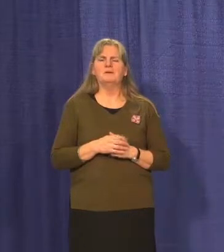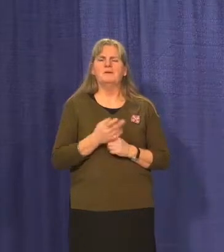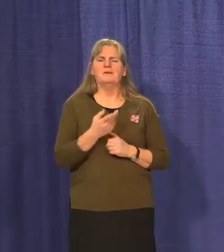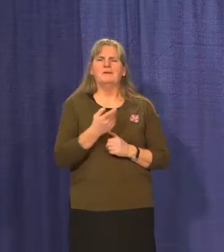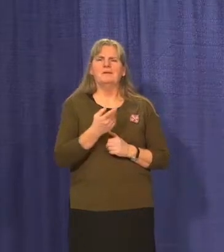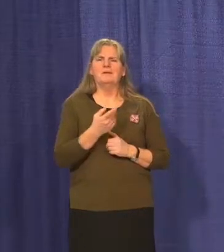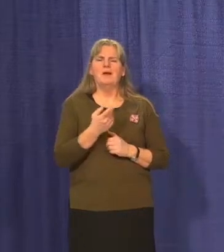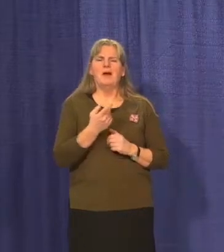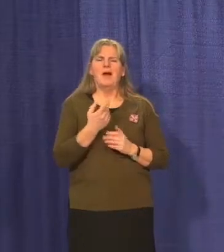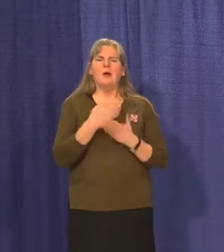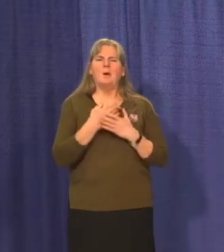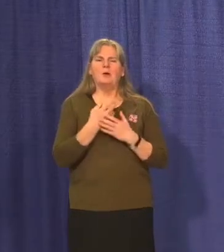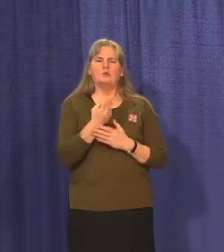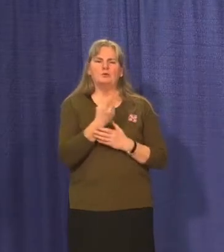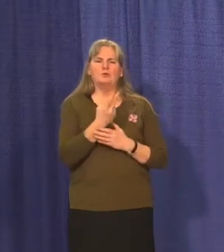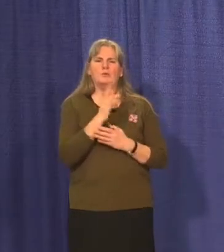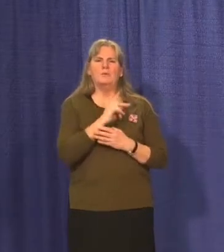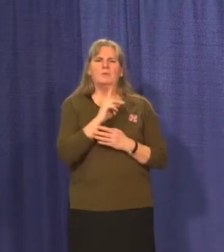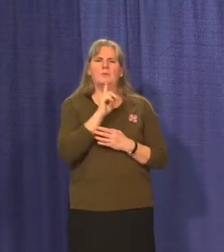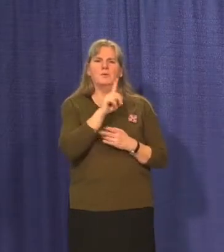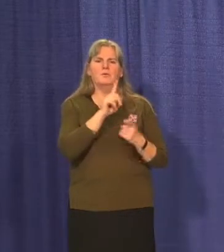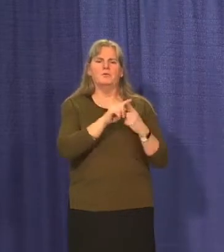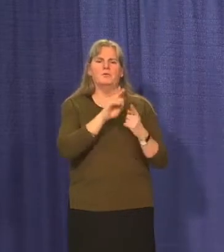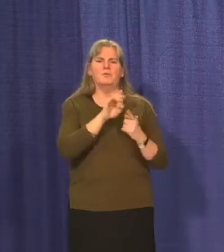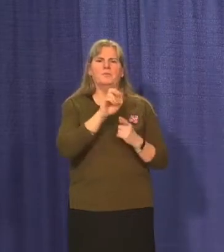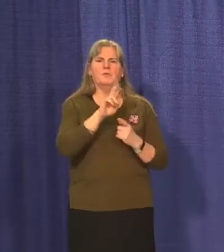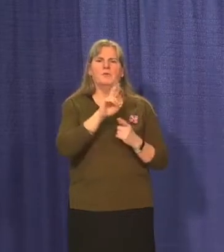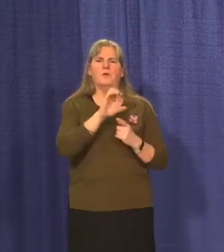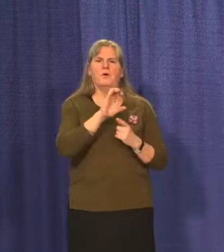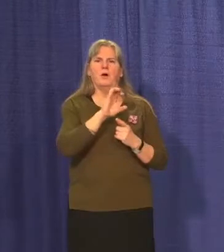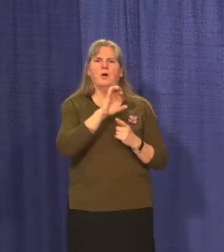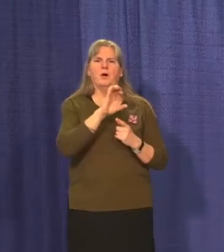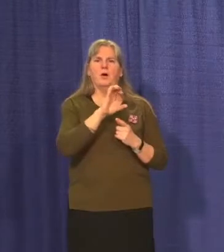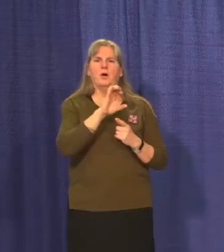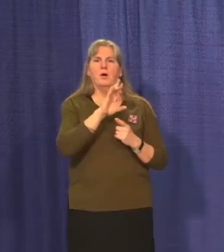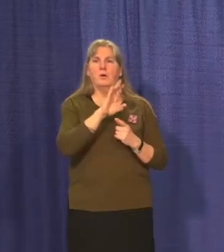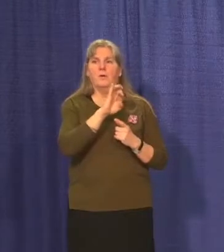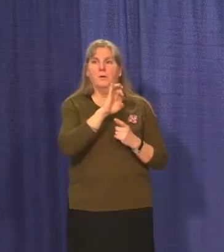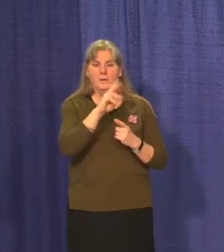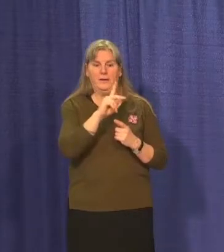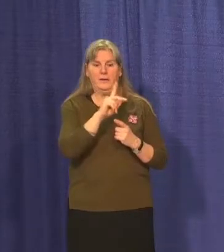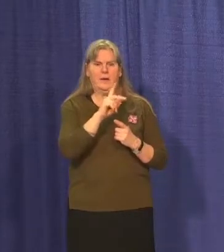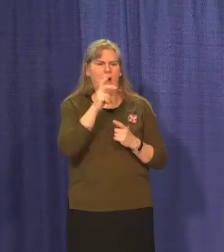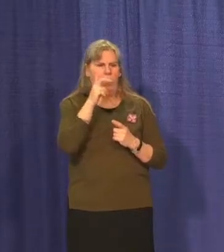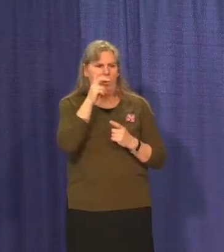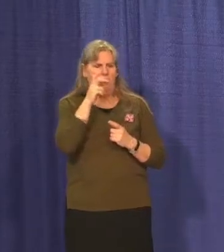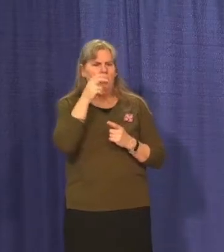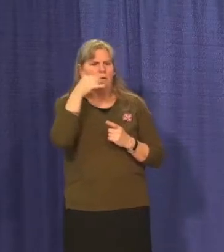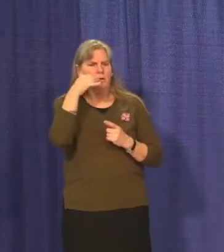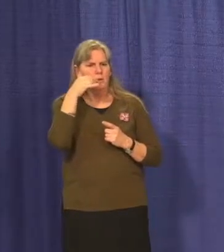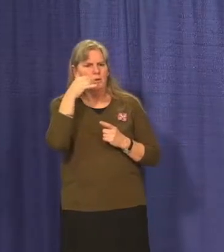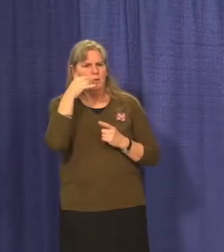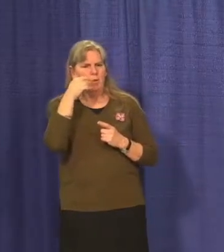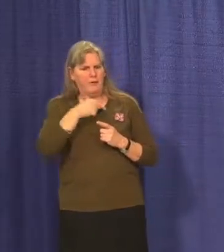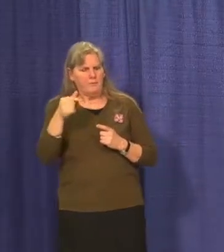couple again from Beaver Creek from last week. I know I heard there that the government and RCMP are working